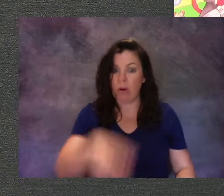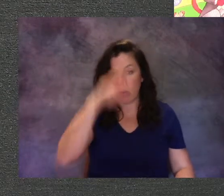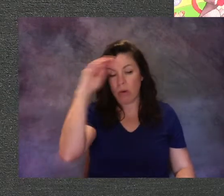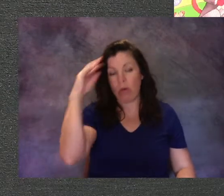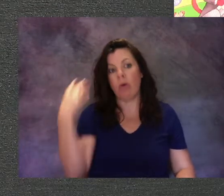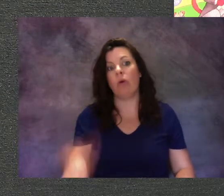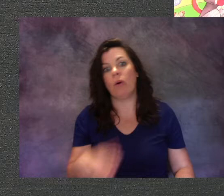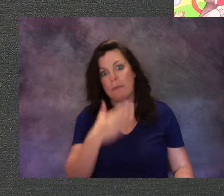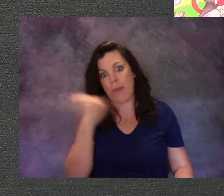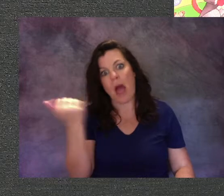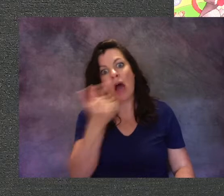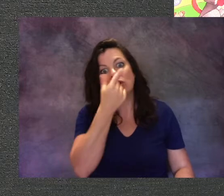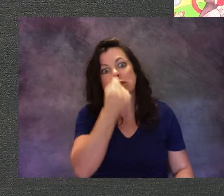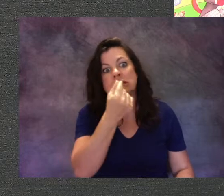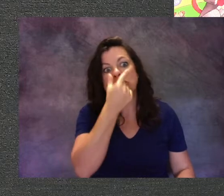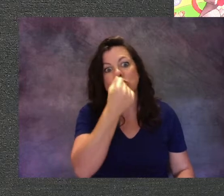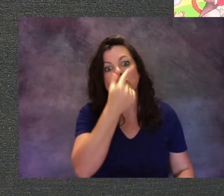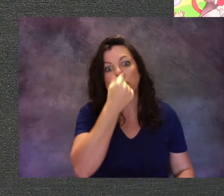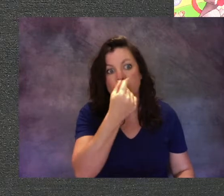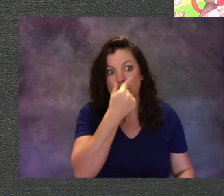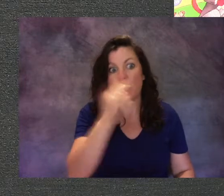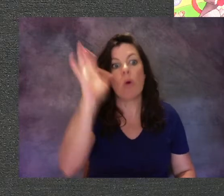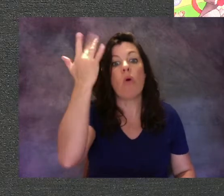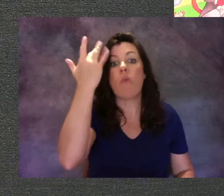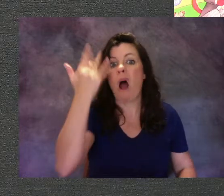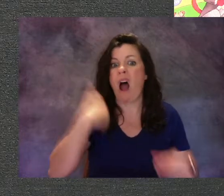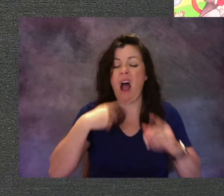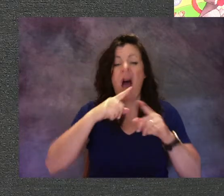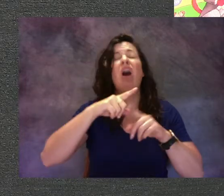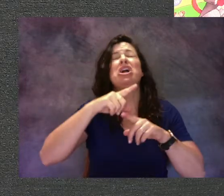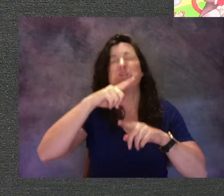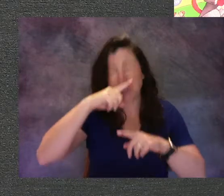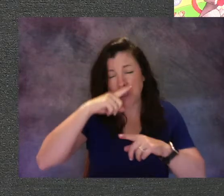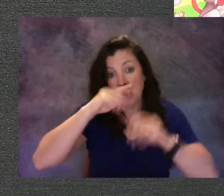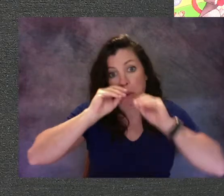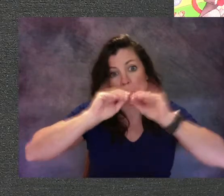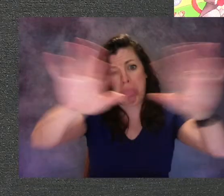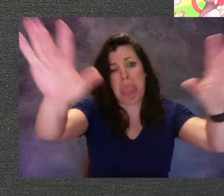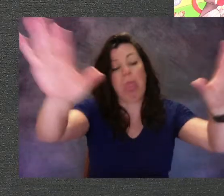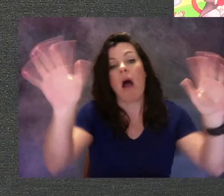I put it in the Kleenex this time. I didn't get it in the air. That was better manners.